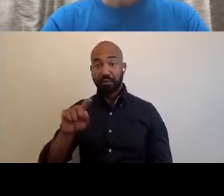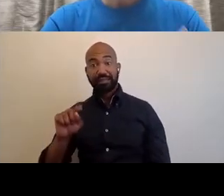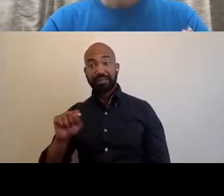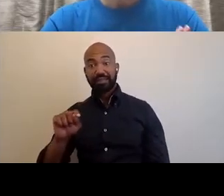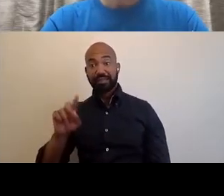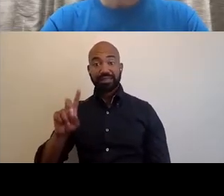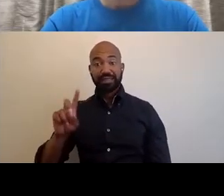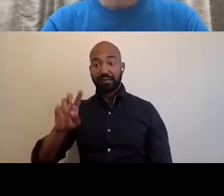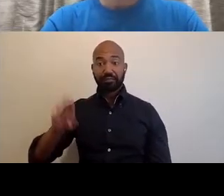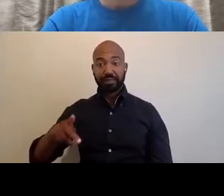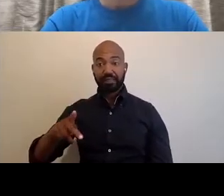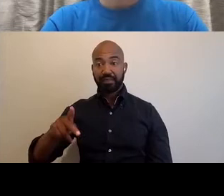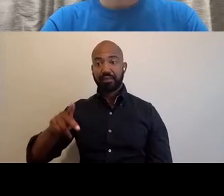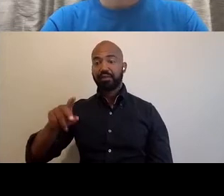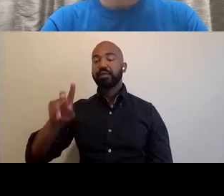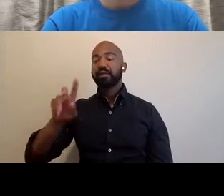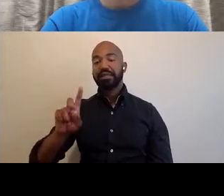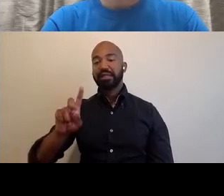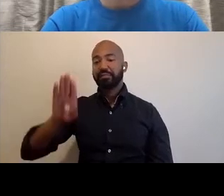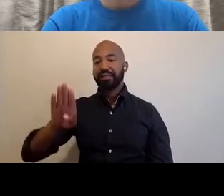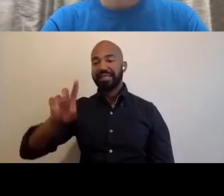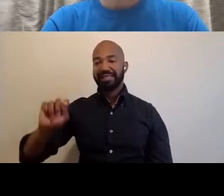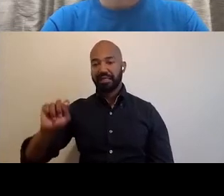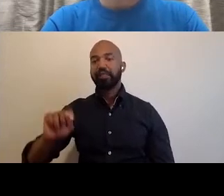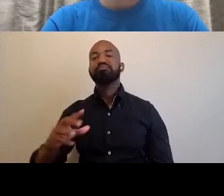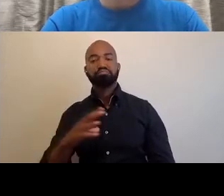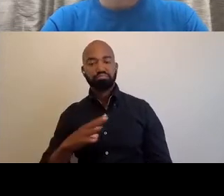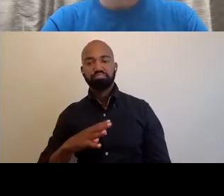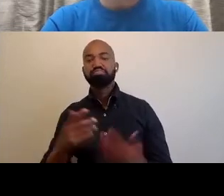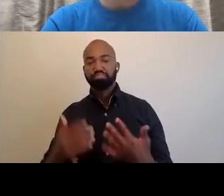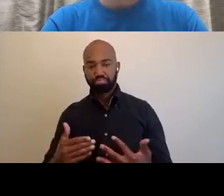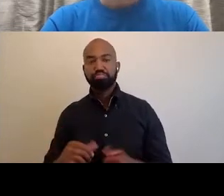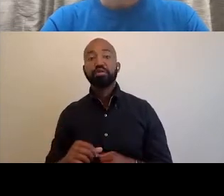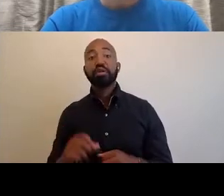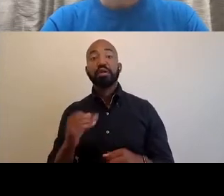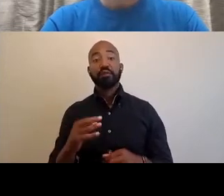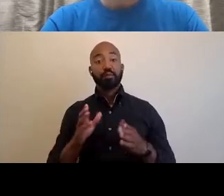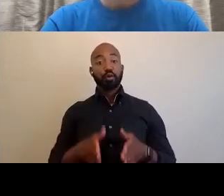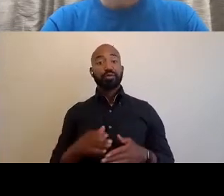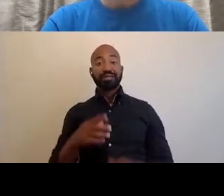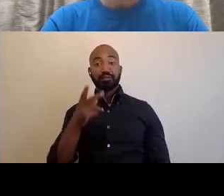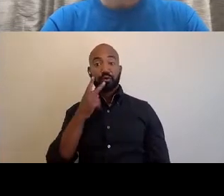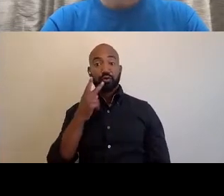I didn't put this in here anywhere, but I do wanna just mention that for anyone who smokes and has started on estrogen, again,